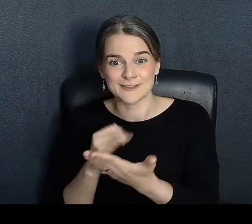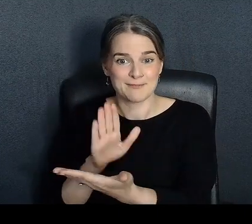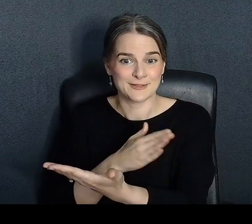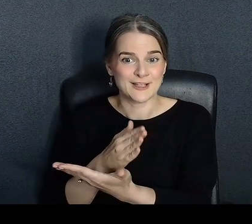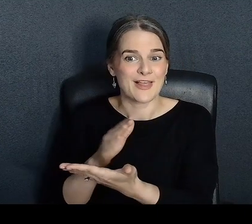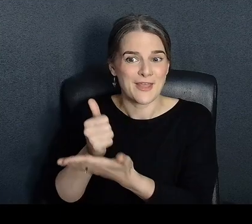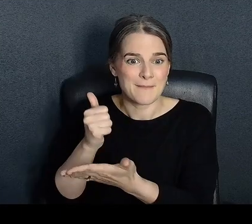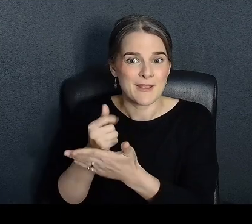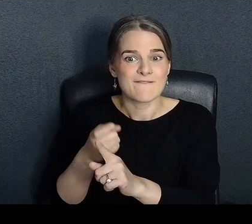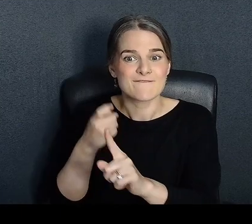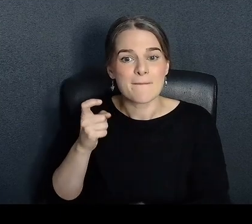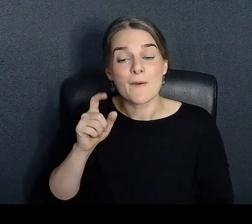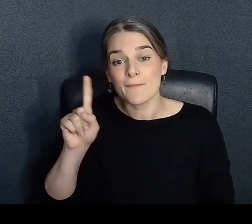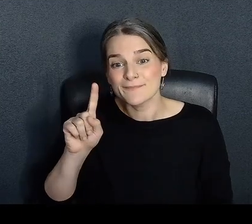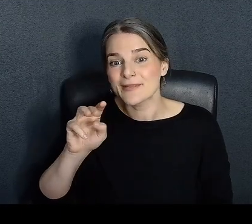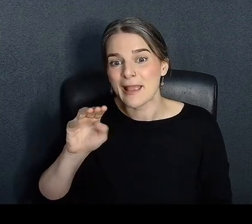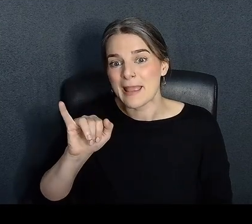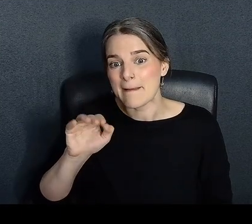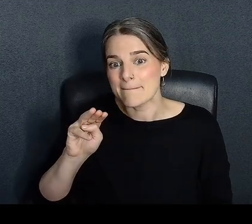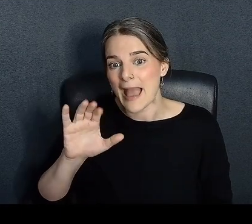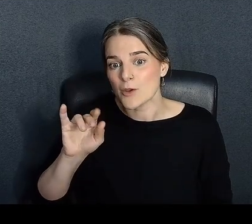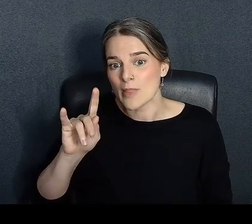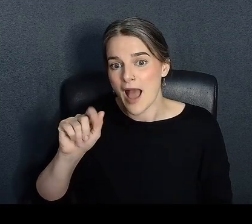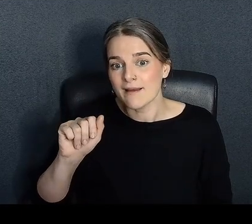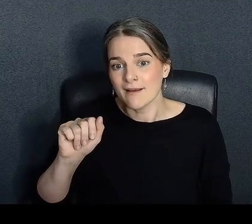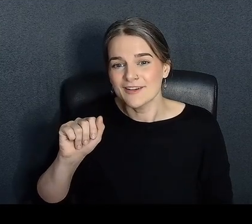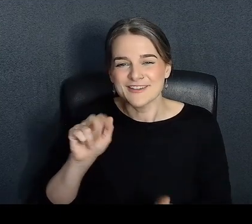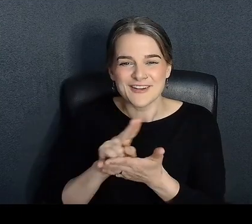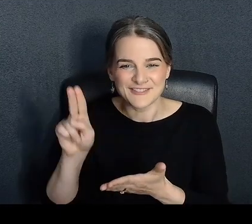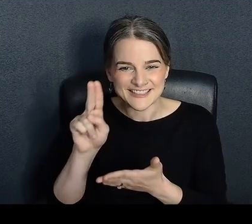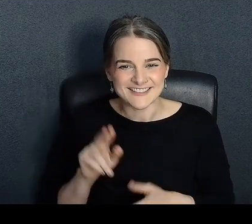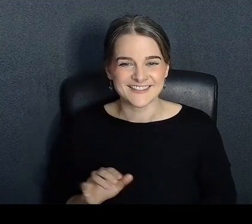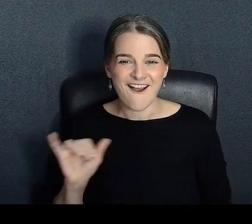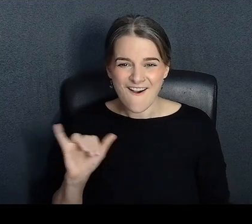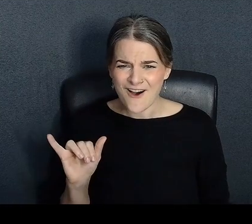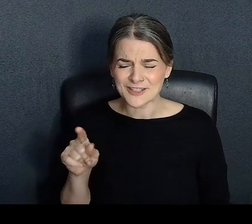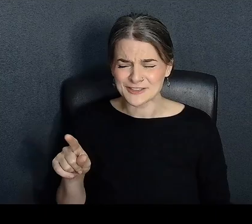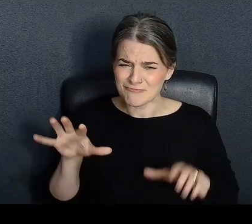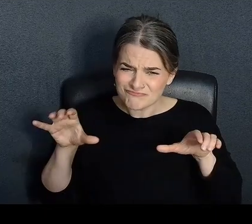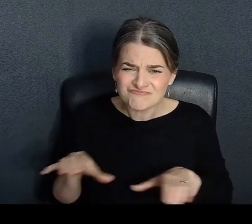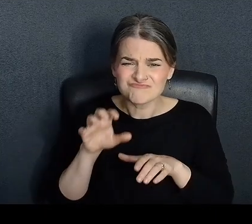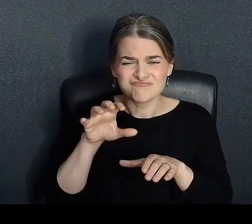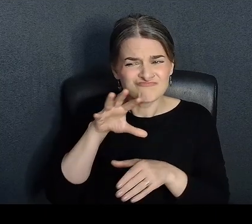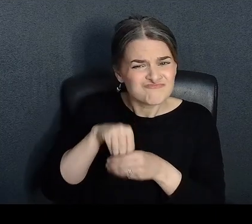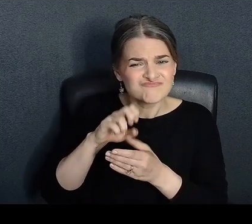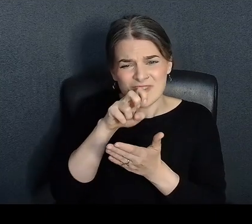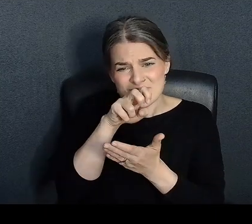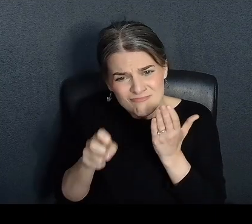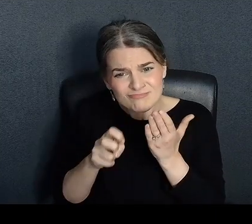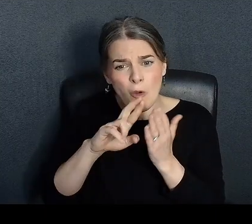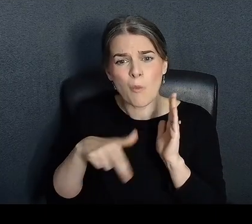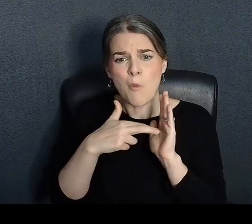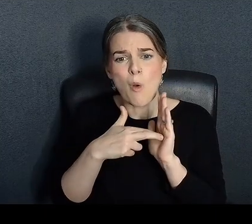Laura also has an active role as the business manager and singer